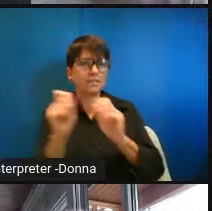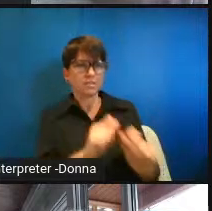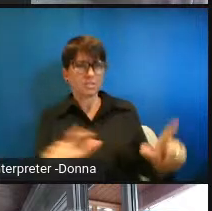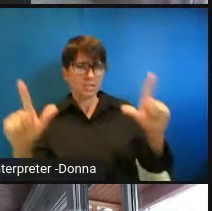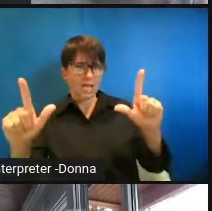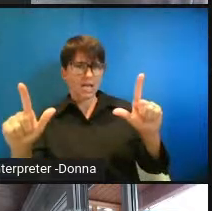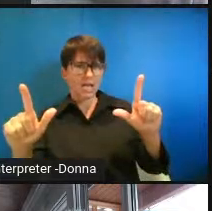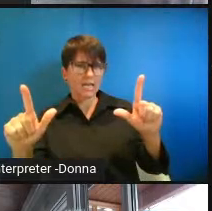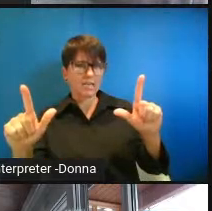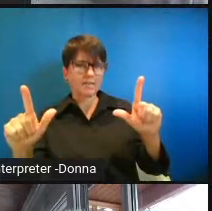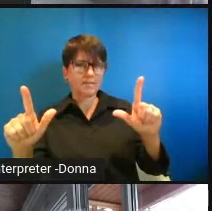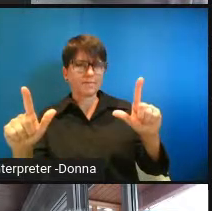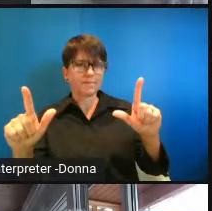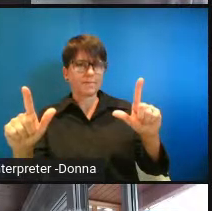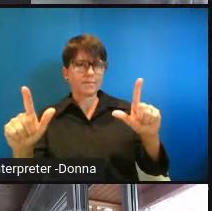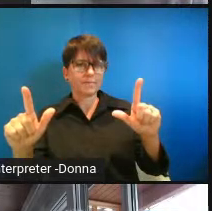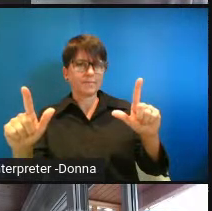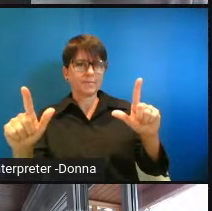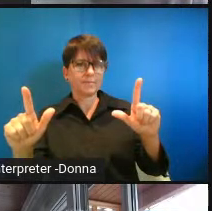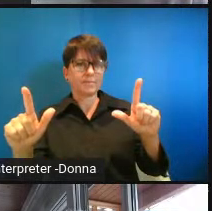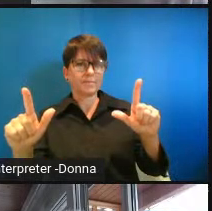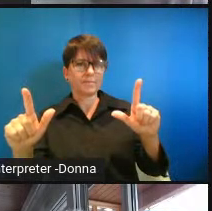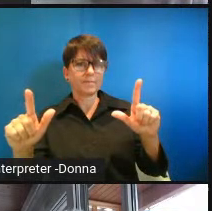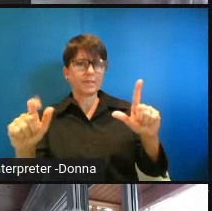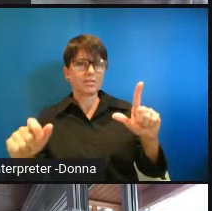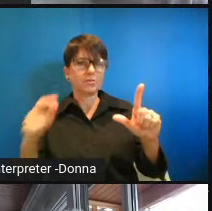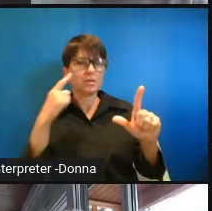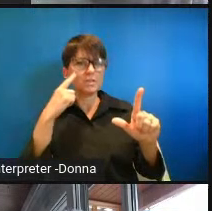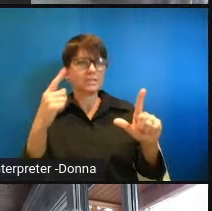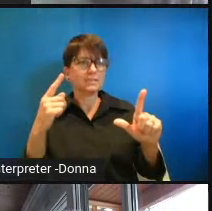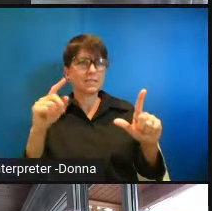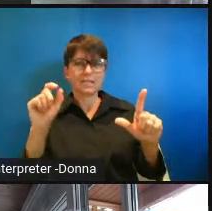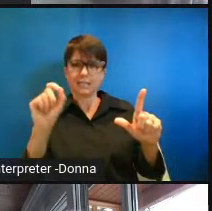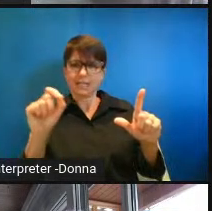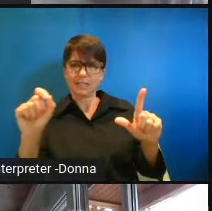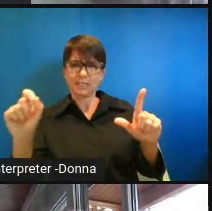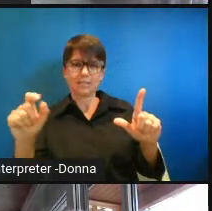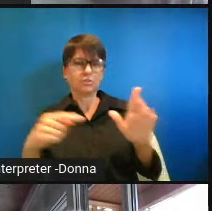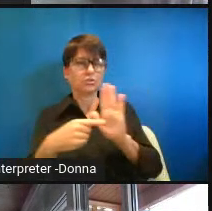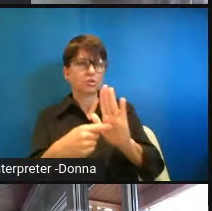Lazar Bulatovic: Where is he button? Picca Neri: There is a slide that you are on.